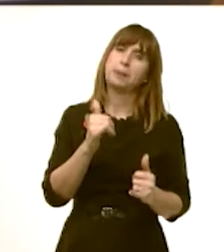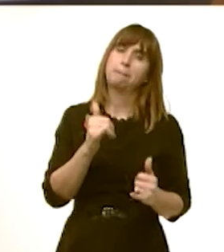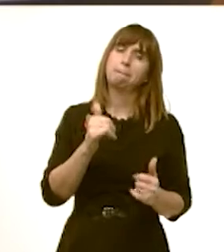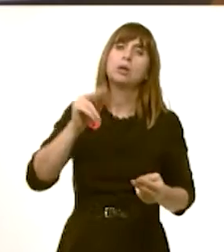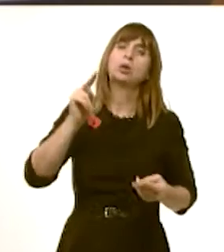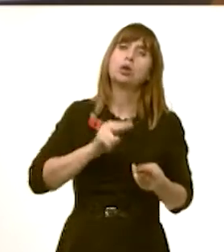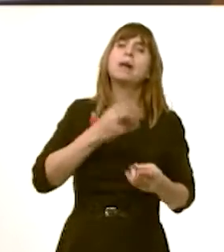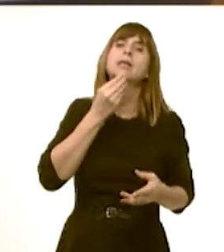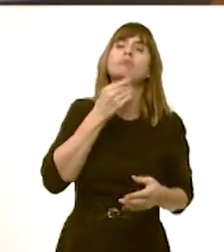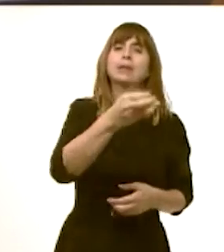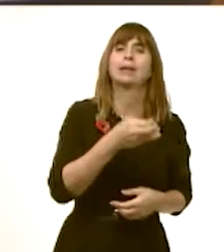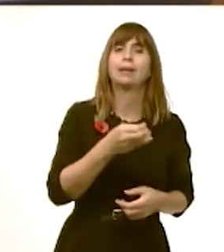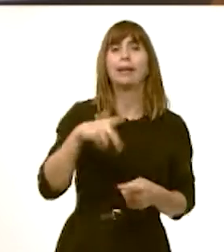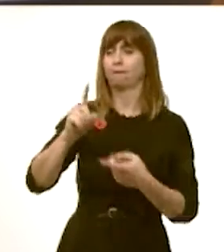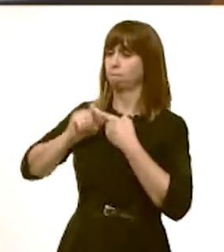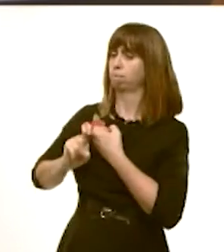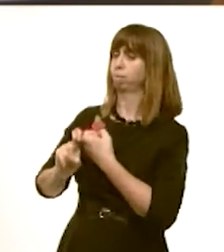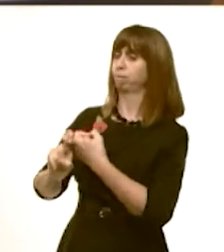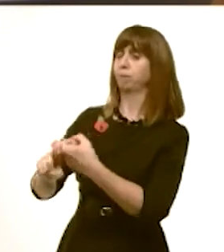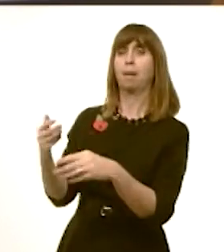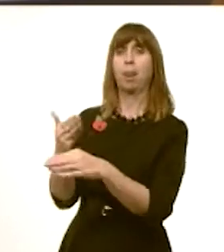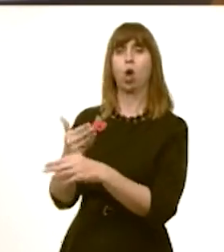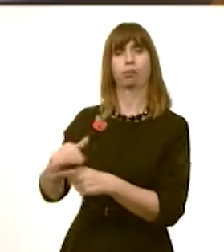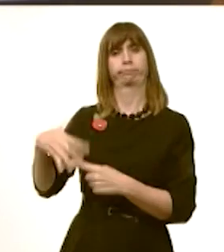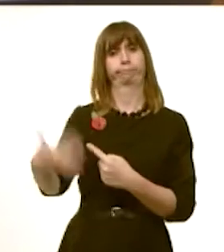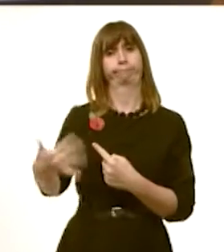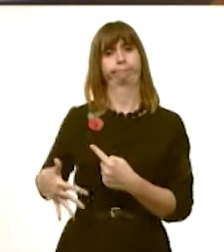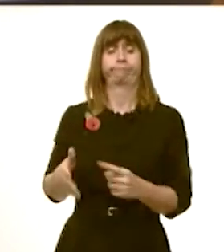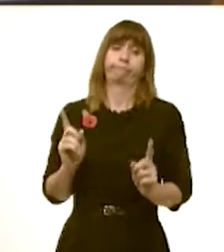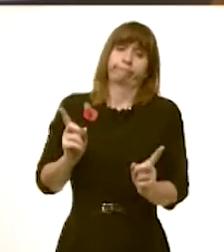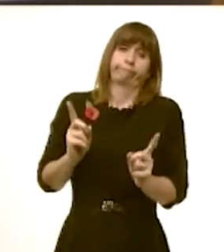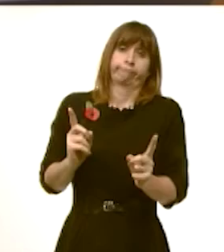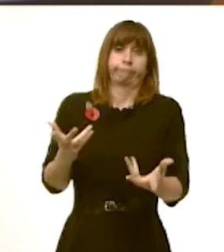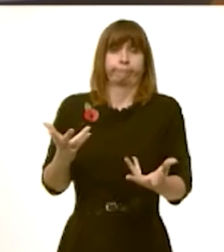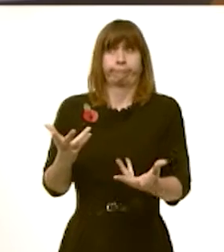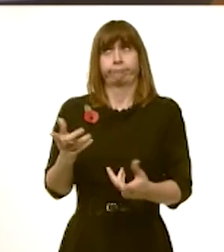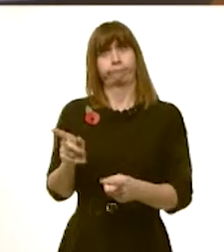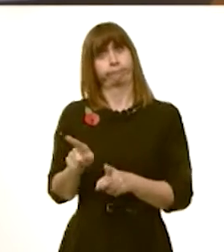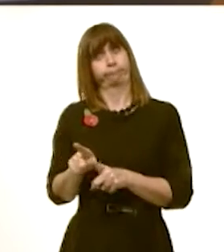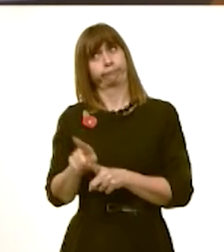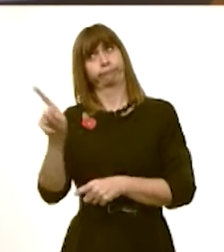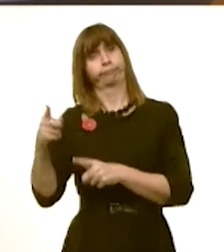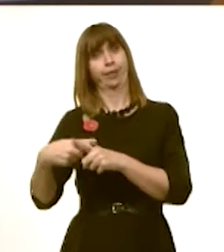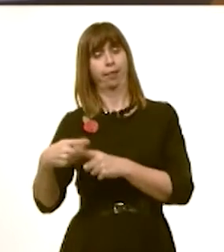than employ somebody permanently. Thatís how things are, and it has been done, naturally, in England, and also in Scotland.